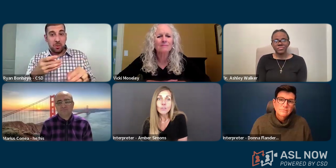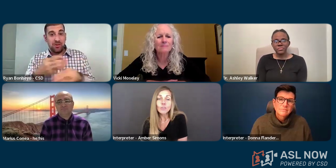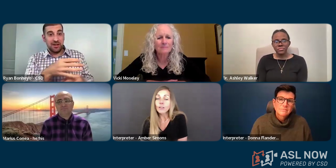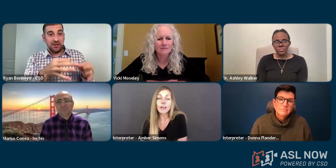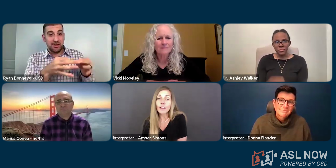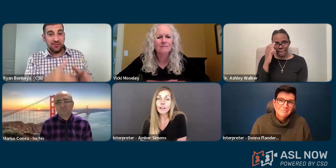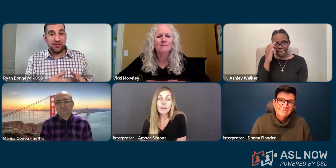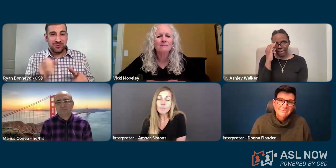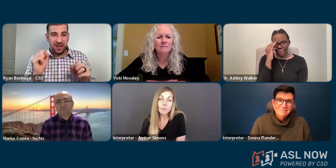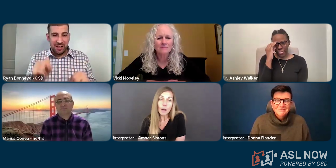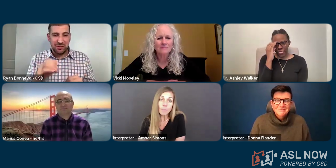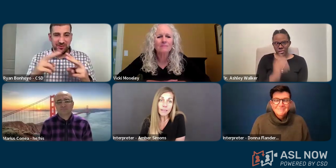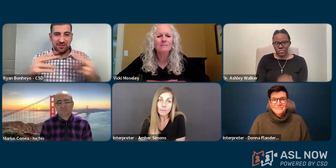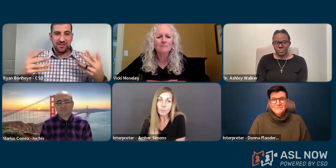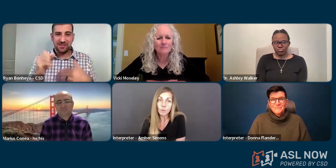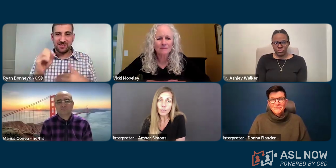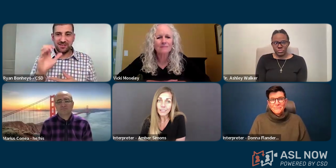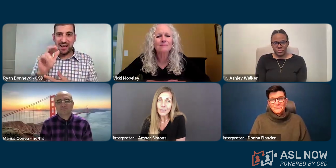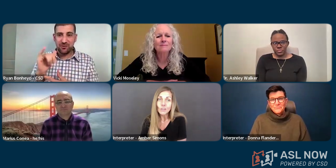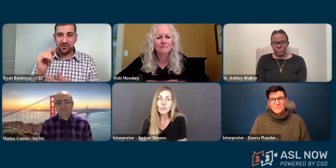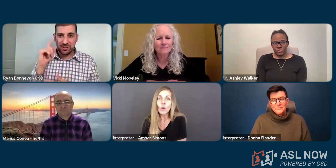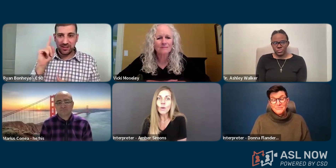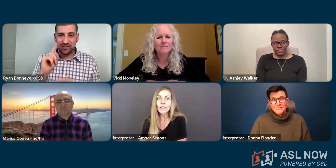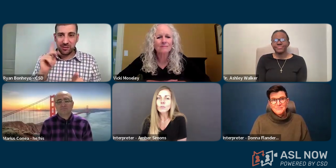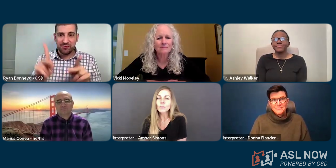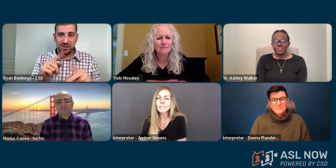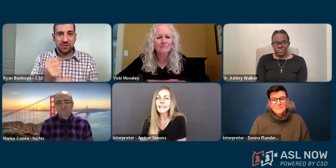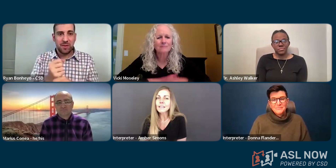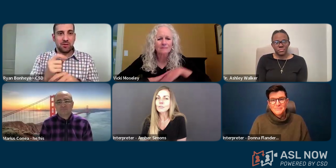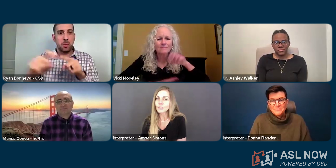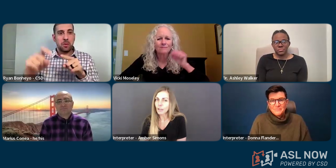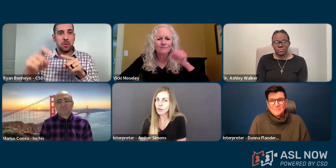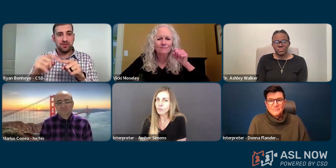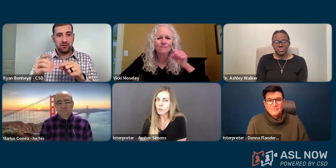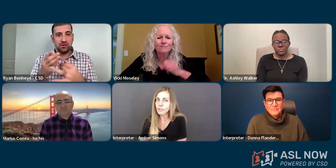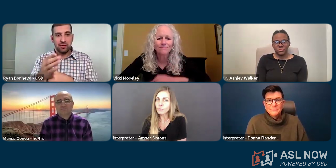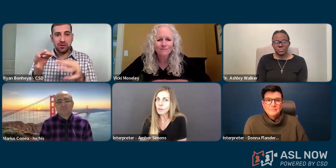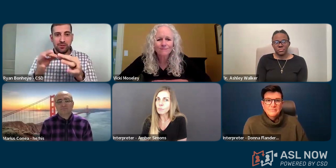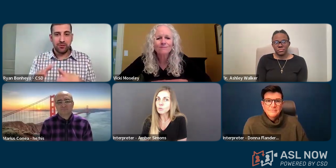So they're not a company employee. So it's really kind of scary for deaf people